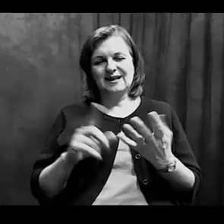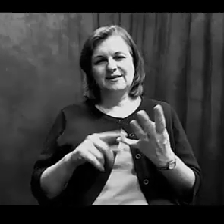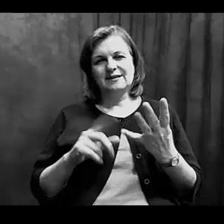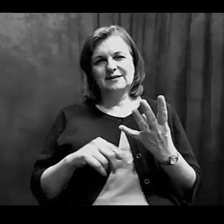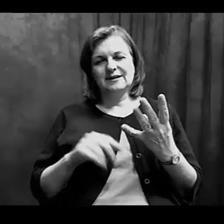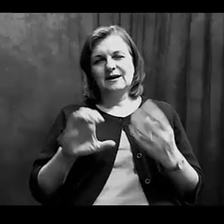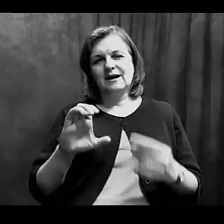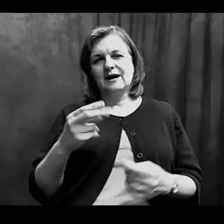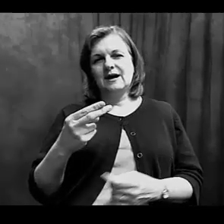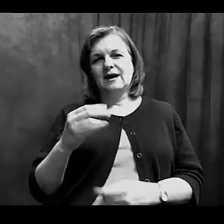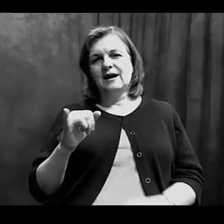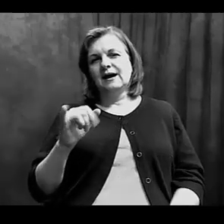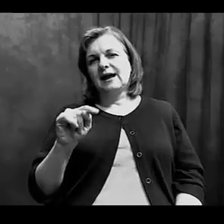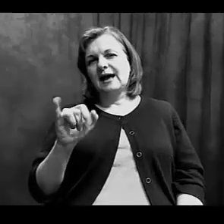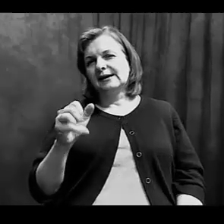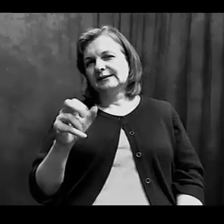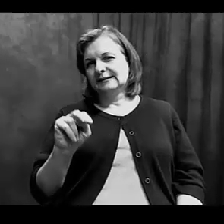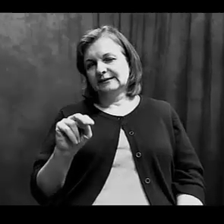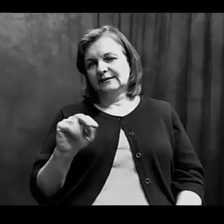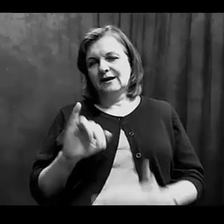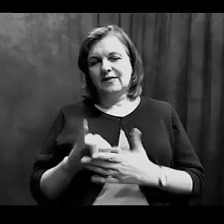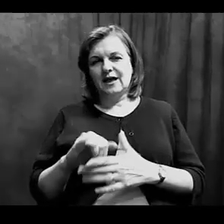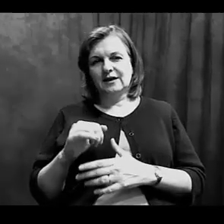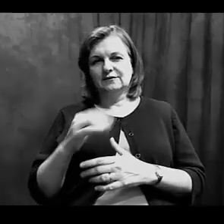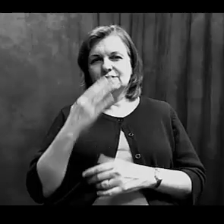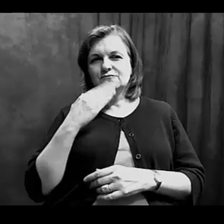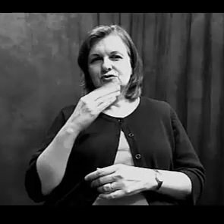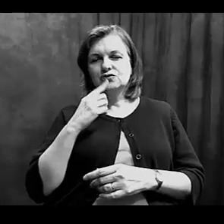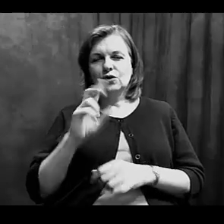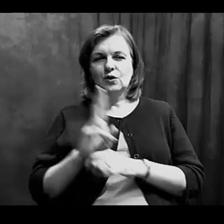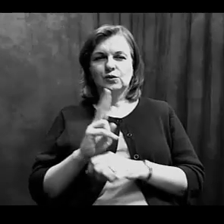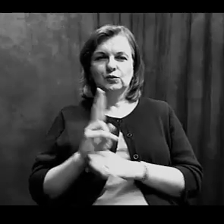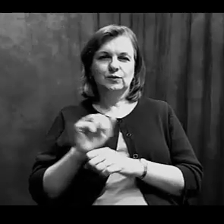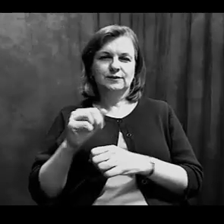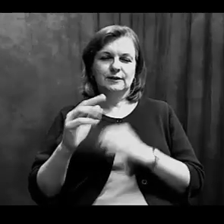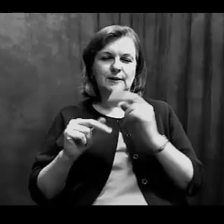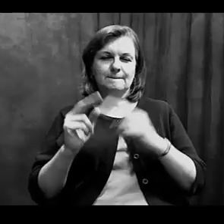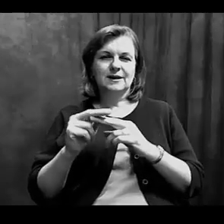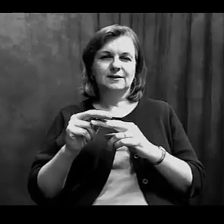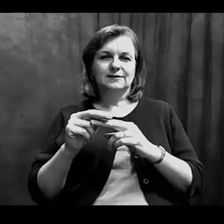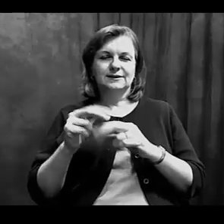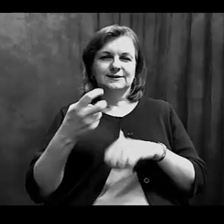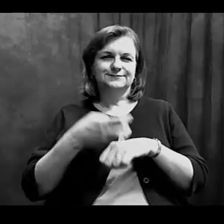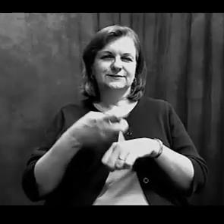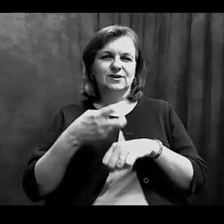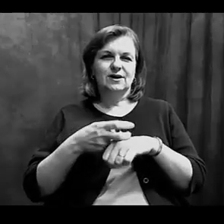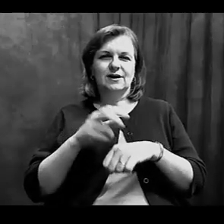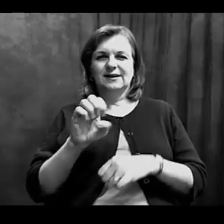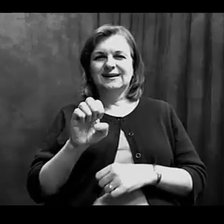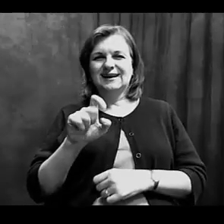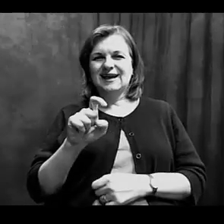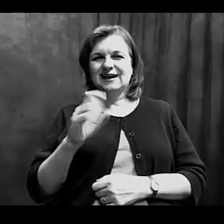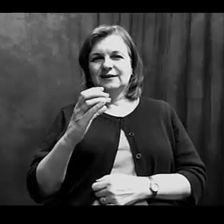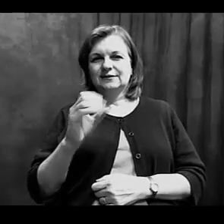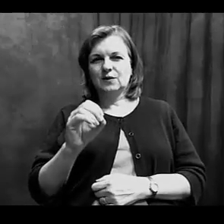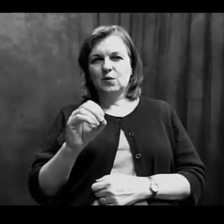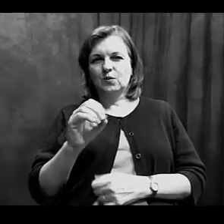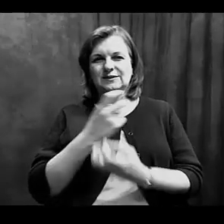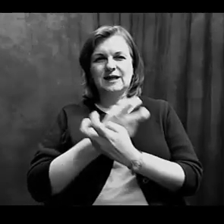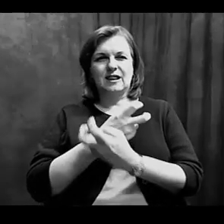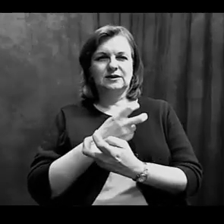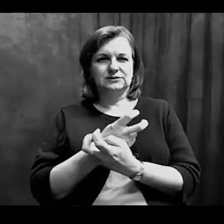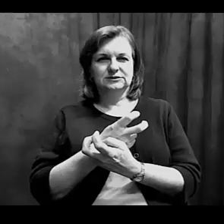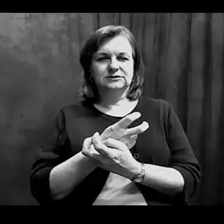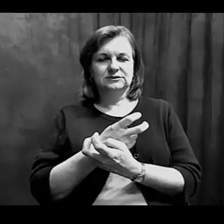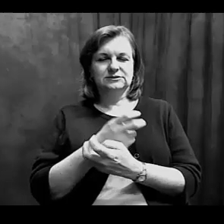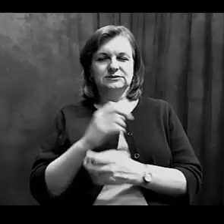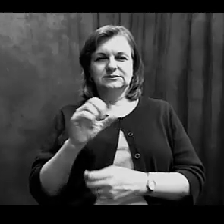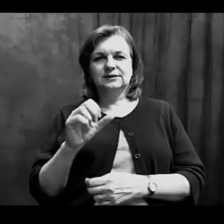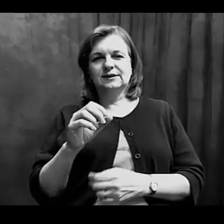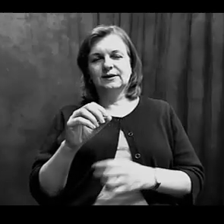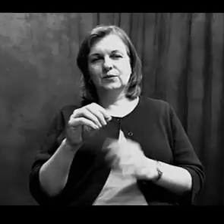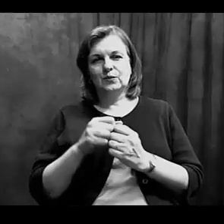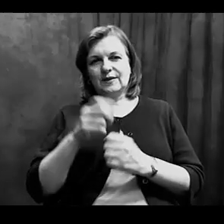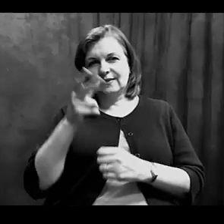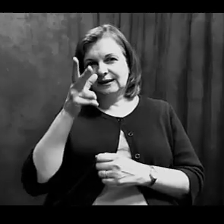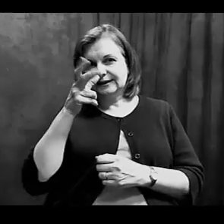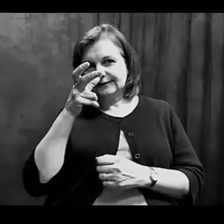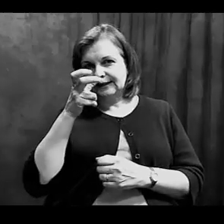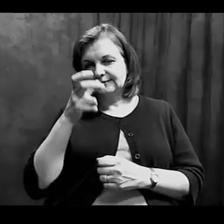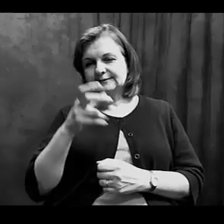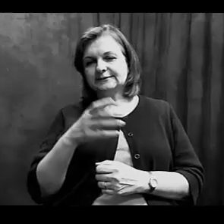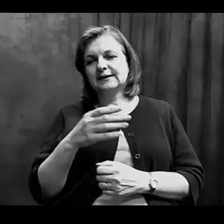chitin this is actually on the structural sugar that is used to build exoskeletons